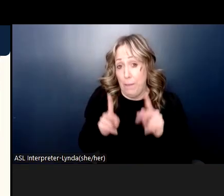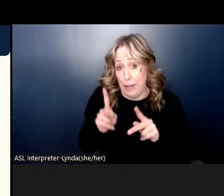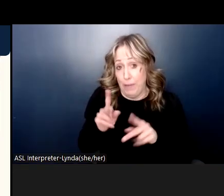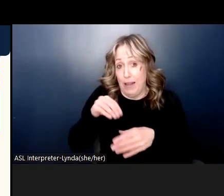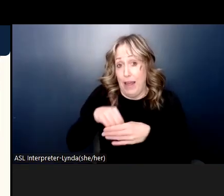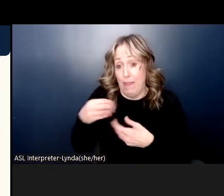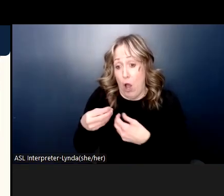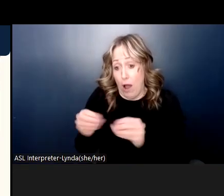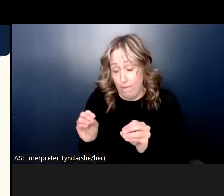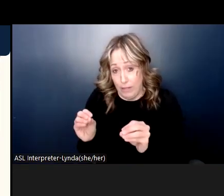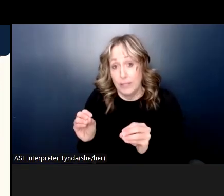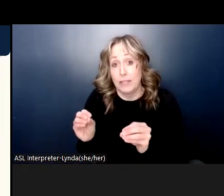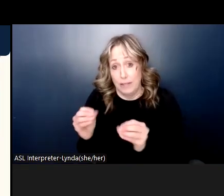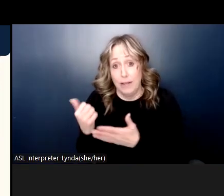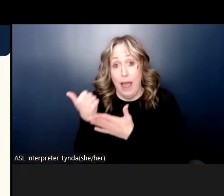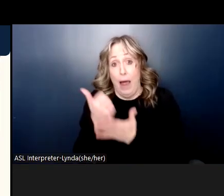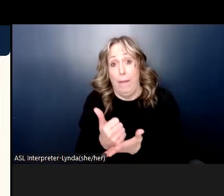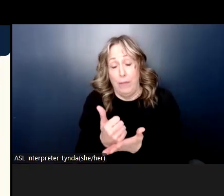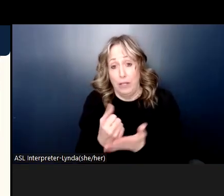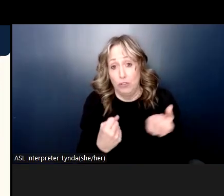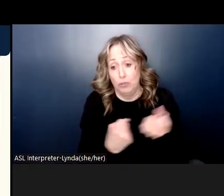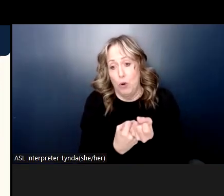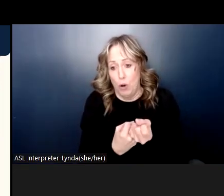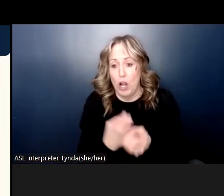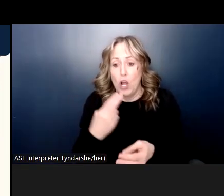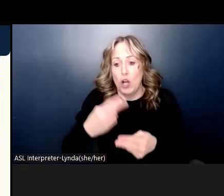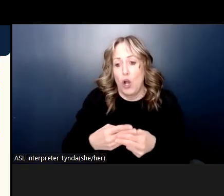helping to support what we're calling the mosaic Go Live helpdesk.